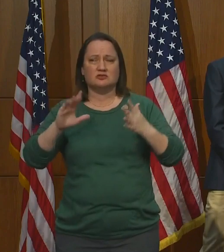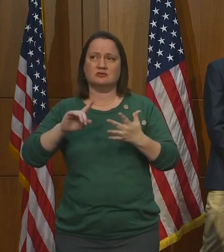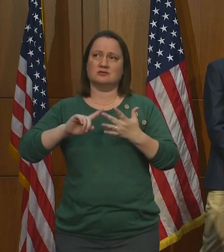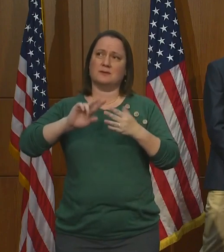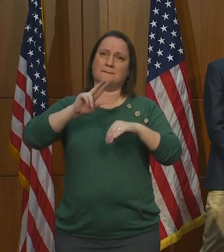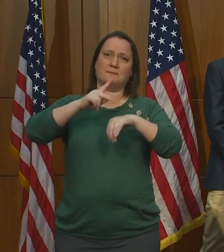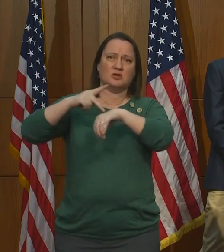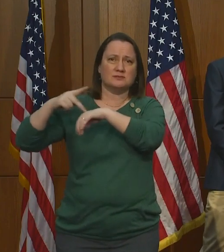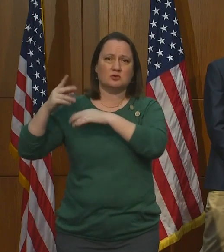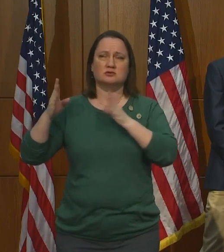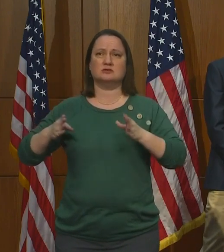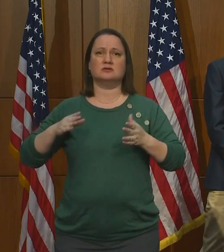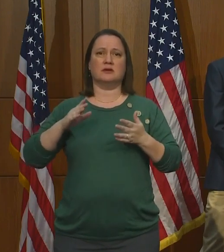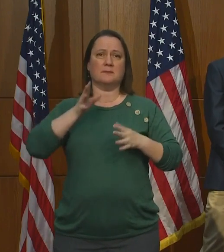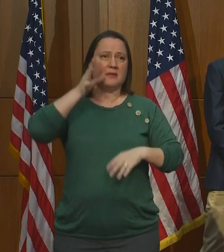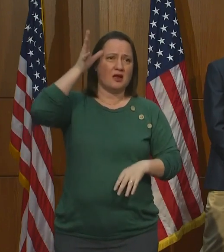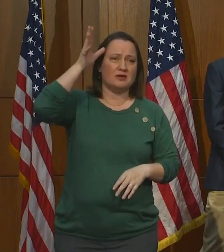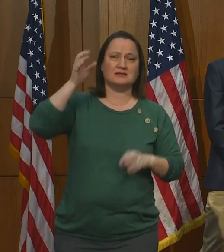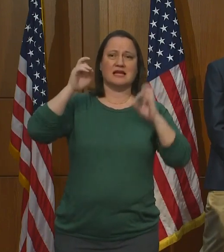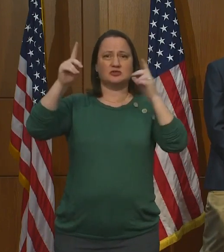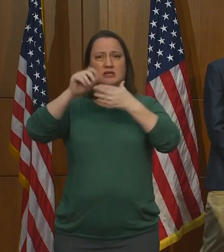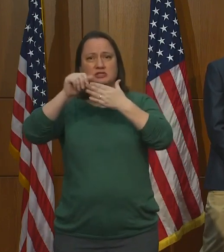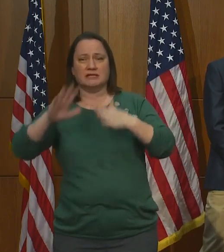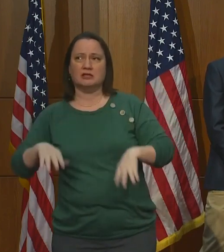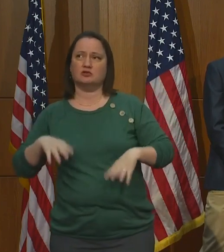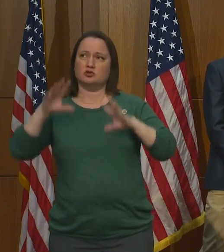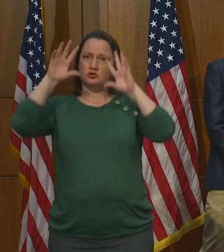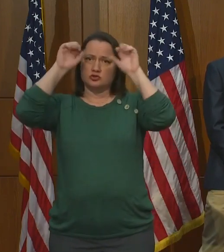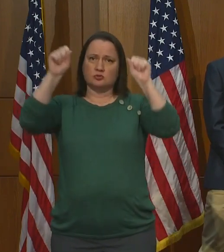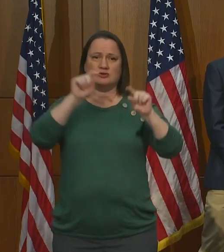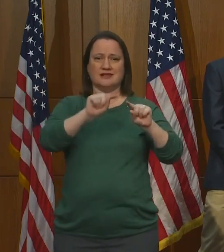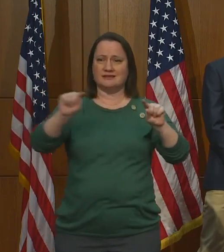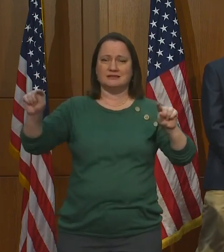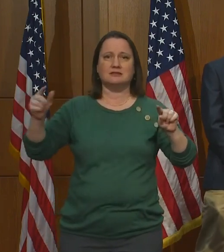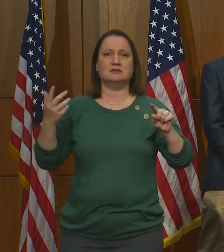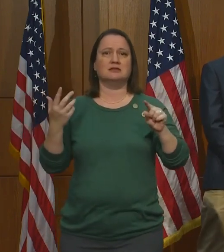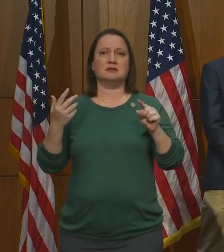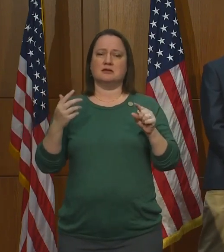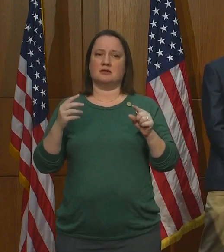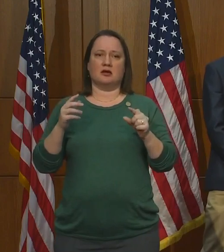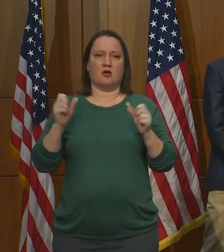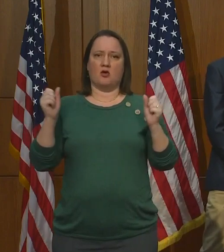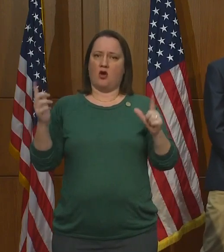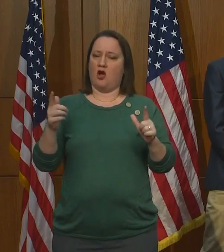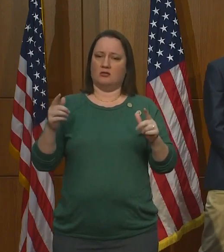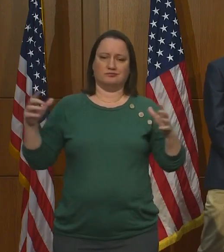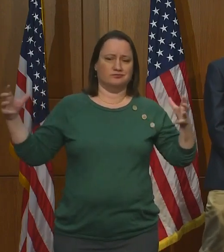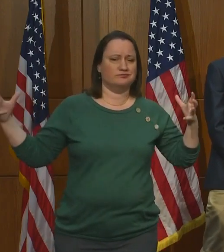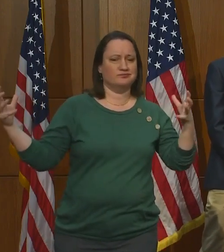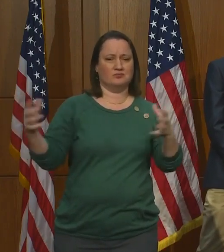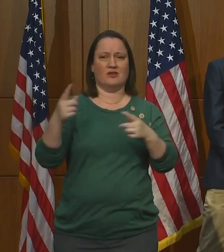TASK FORCES DOZENS OF TEACHERS